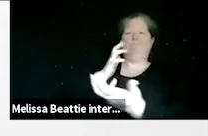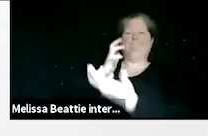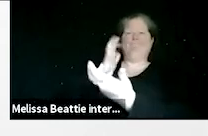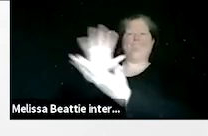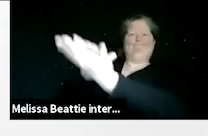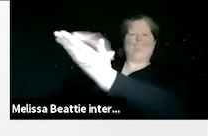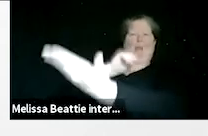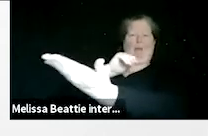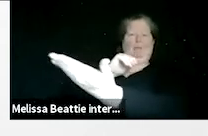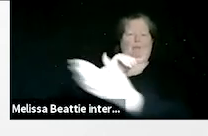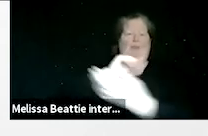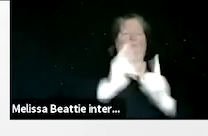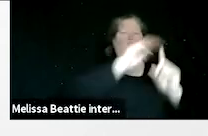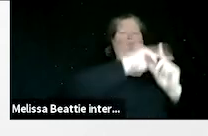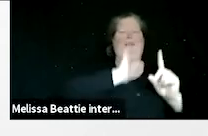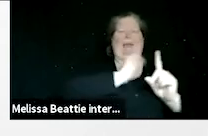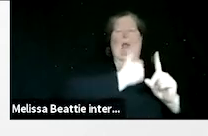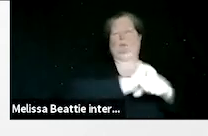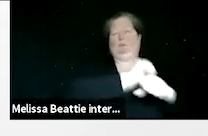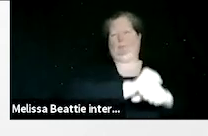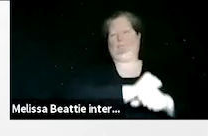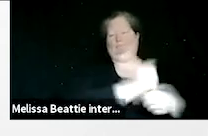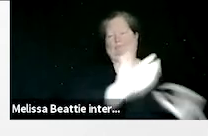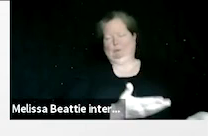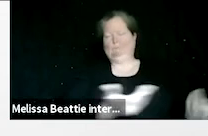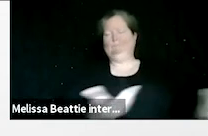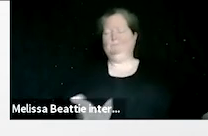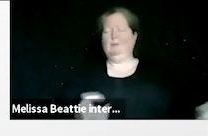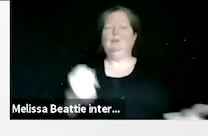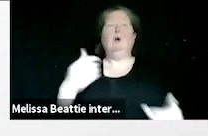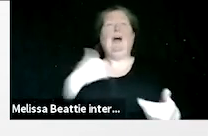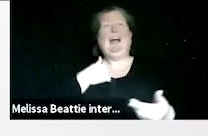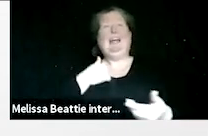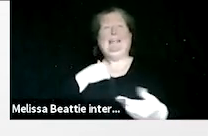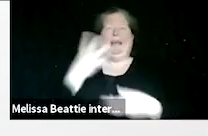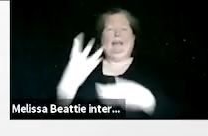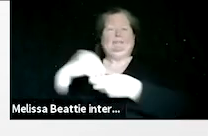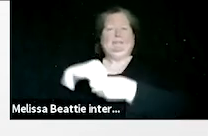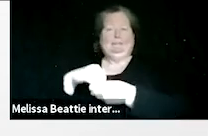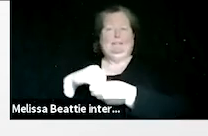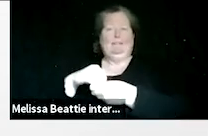Ben Woelk: I, I came into a situation where there was no real budget for anything. So I